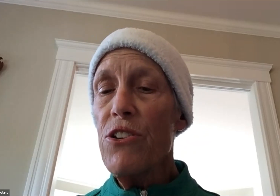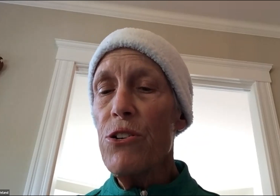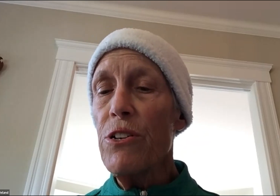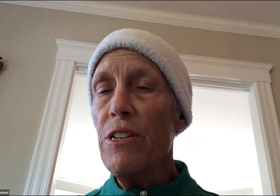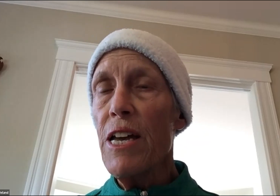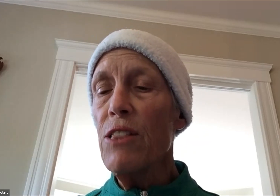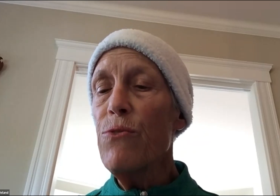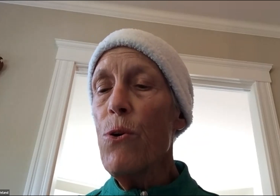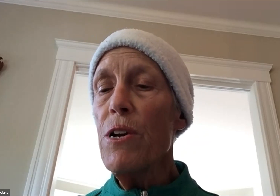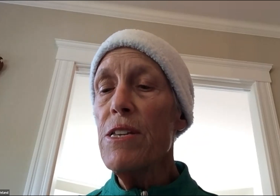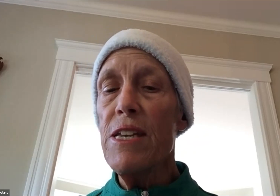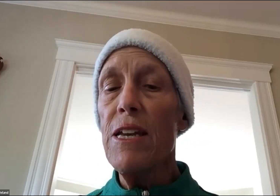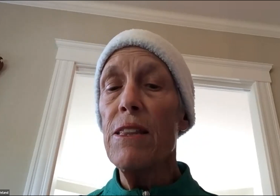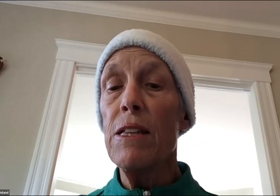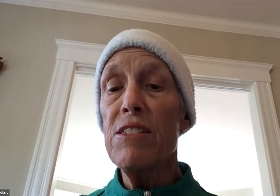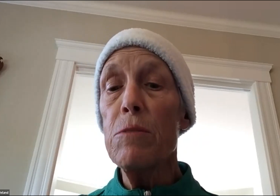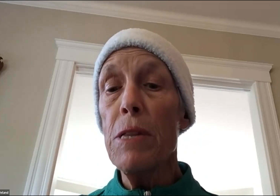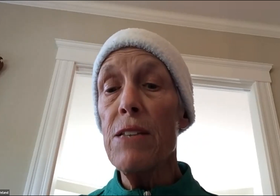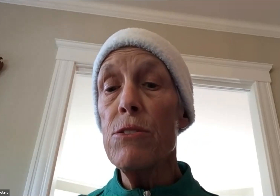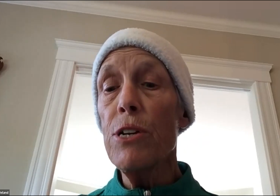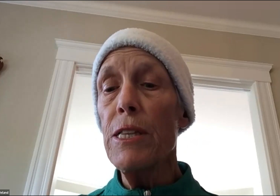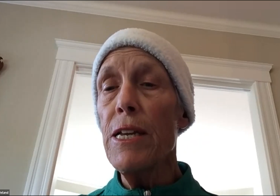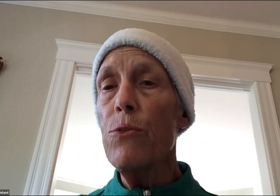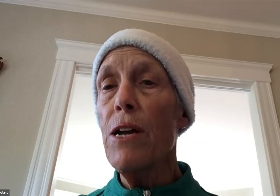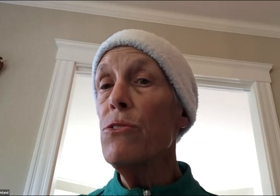I have 4 young grandchildren, and I look forward to seeing the lesson.